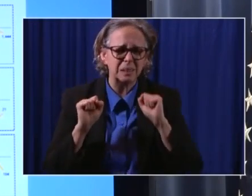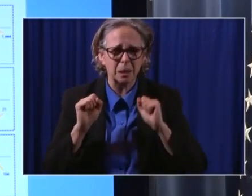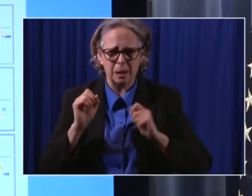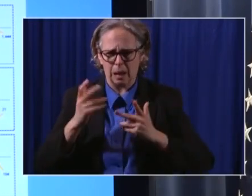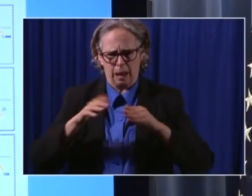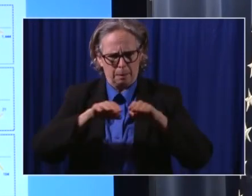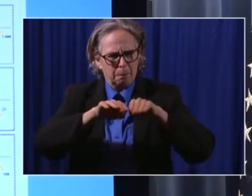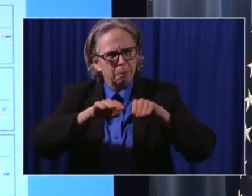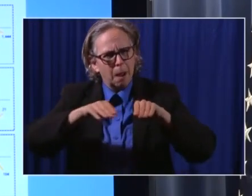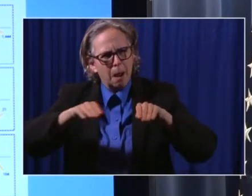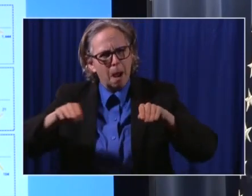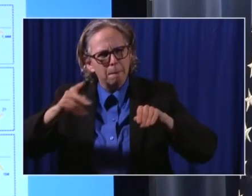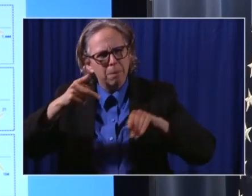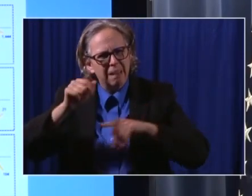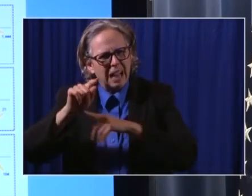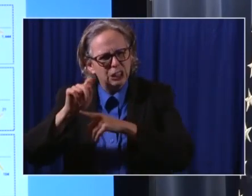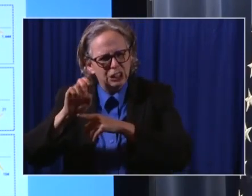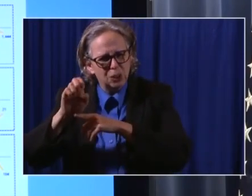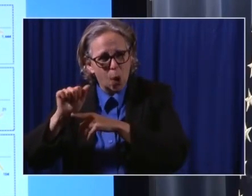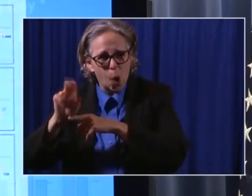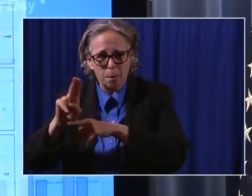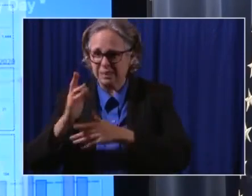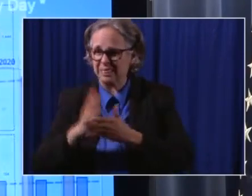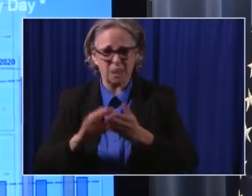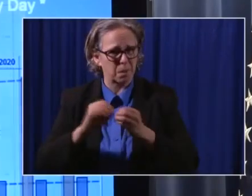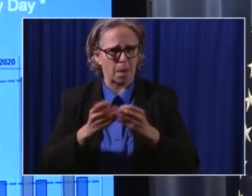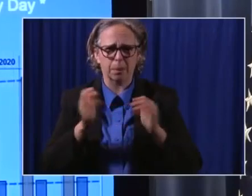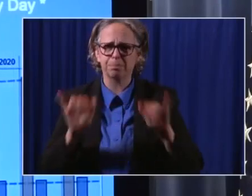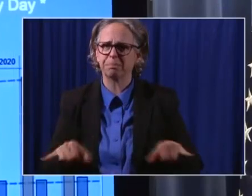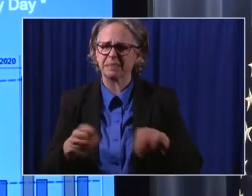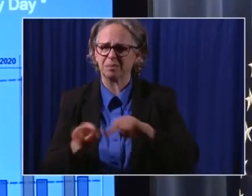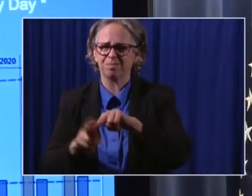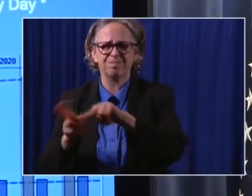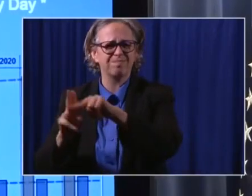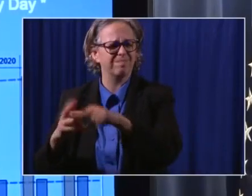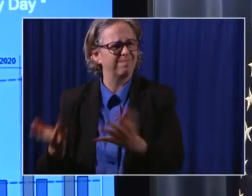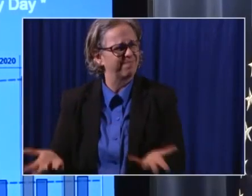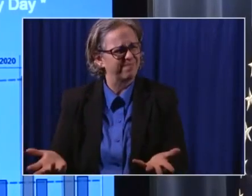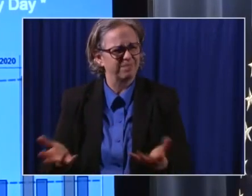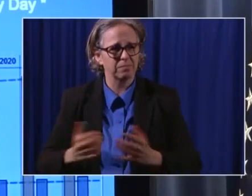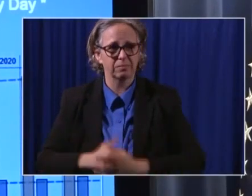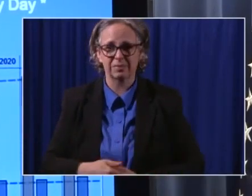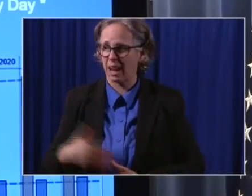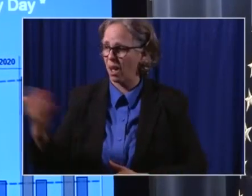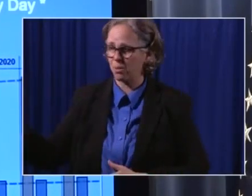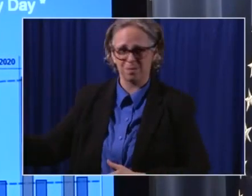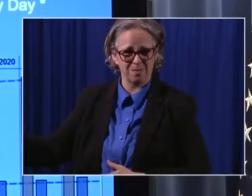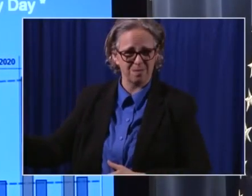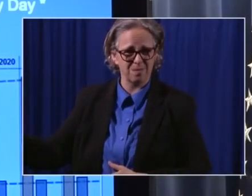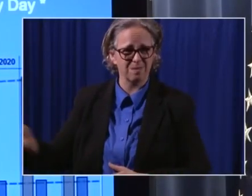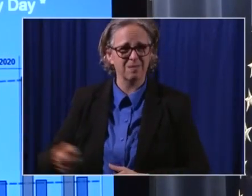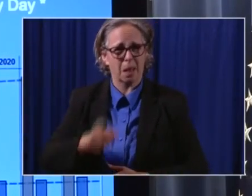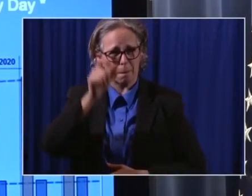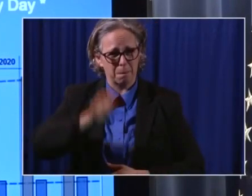AREAS OF THE STATE, AND WE WILL TALK ABOUT THIS IN A MINUTE, WE HOPE WE'RE STARTING TO SEE A PLATEAU, BUT IN OTHER AREAS WE